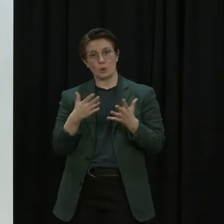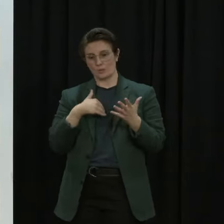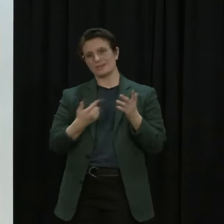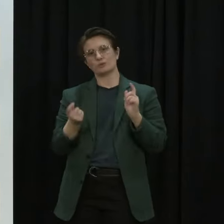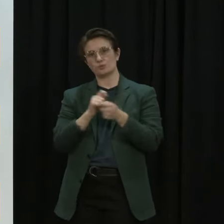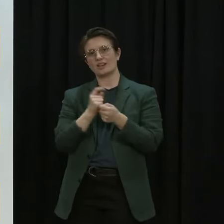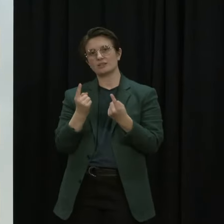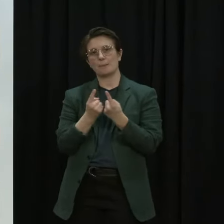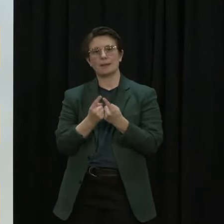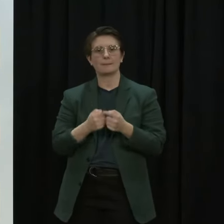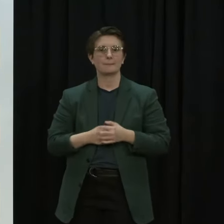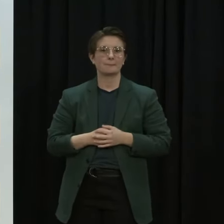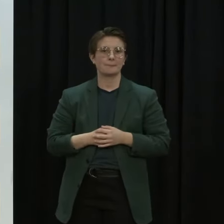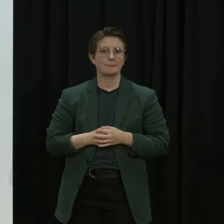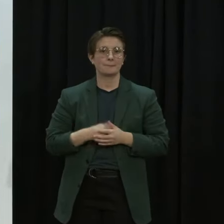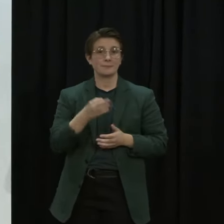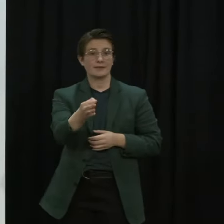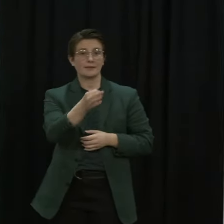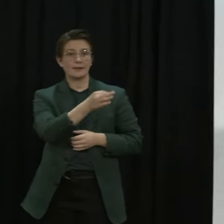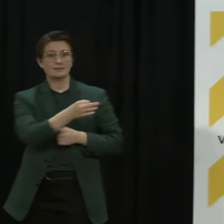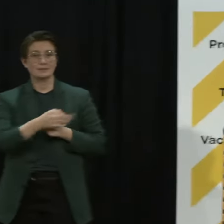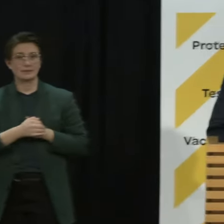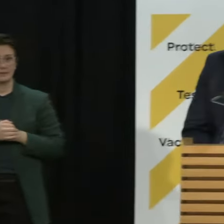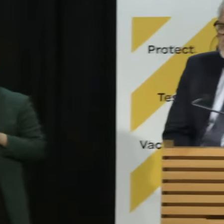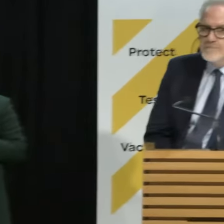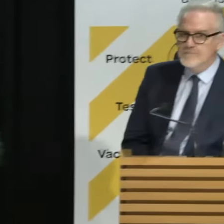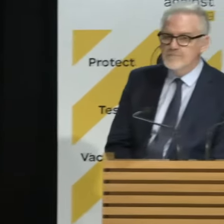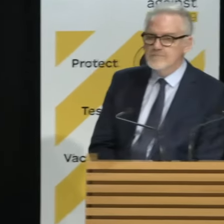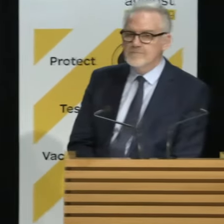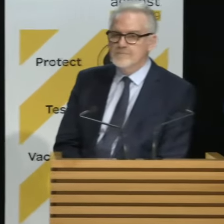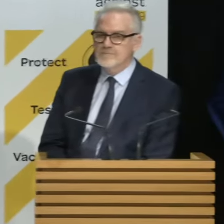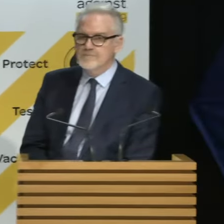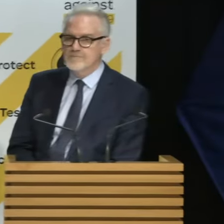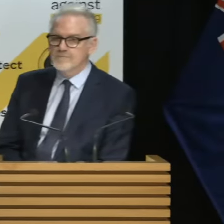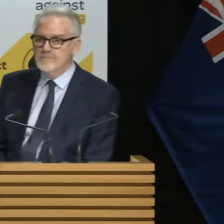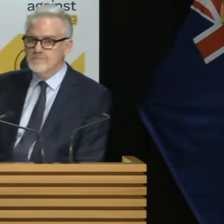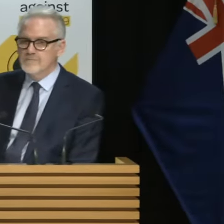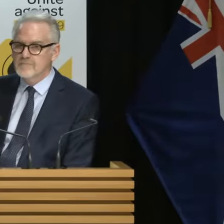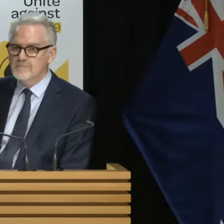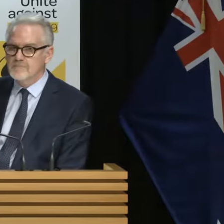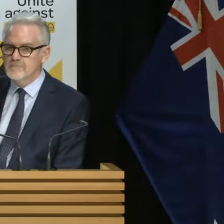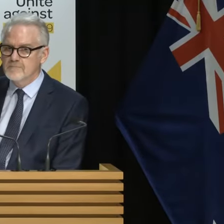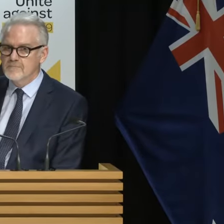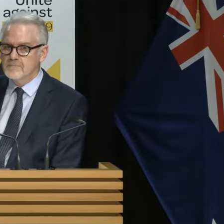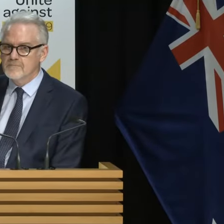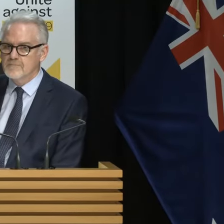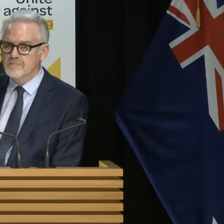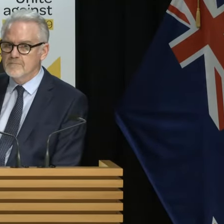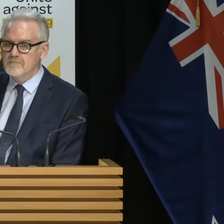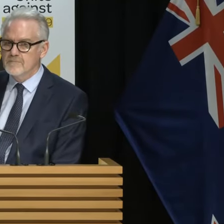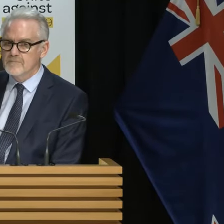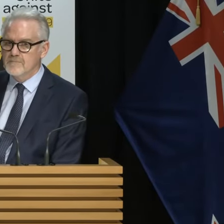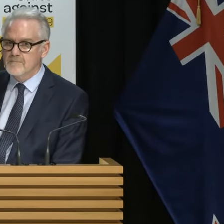to stay at these globally very high levels of restrictions for a prolonged period of time, and that has other consequences. do you think